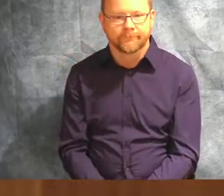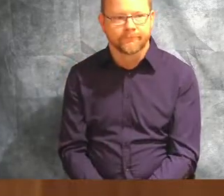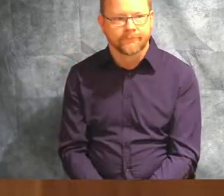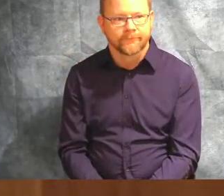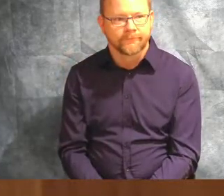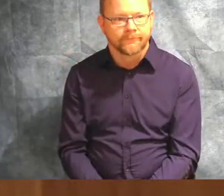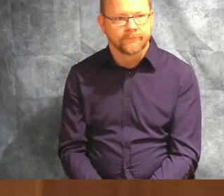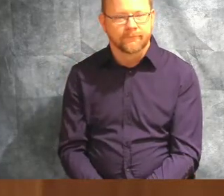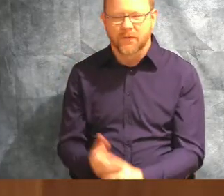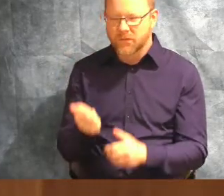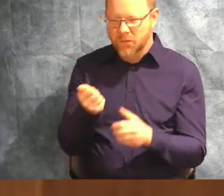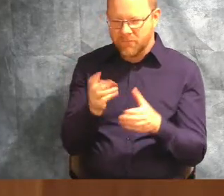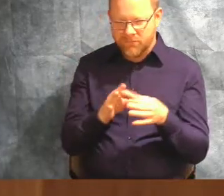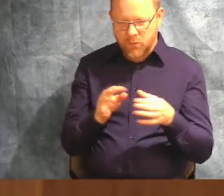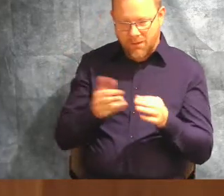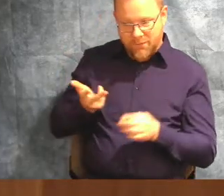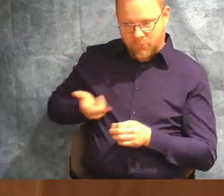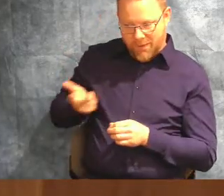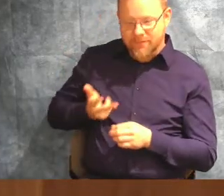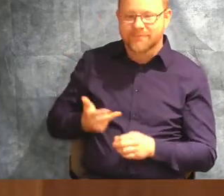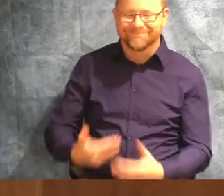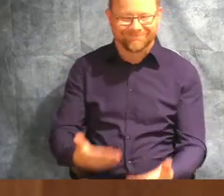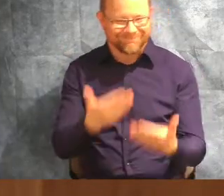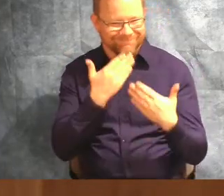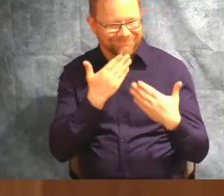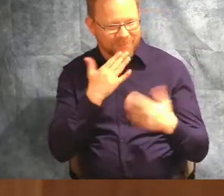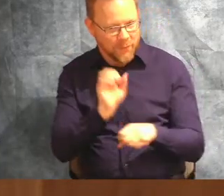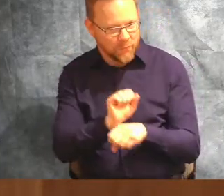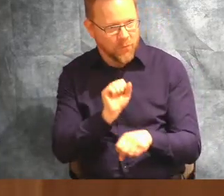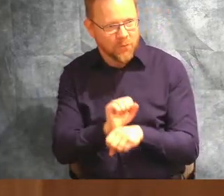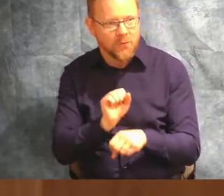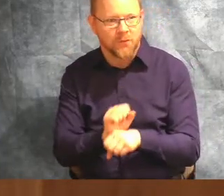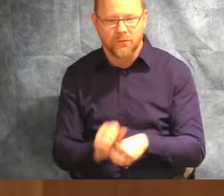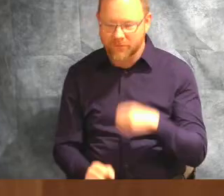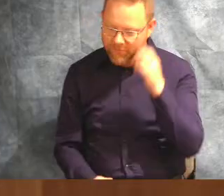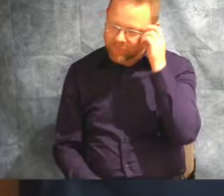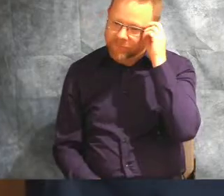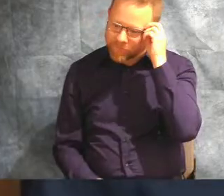So just a few words from us. so thank you for the work that you are do doing particularly as it